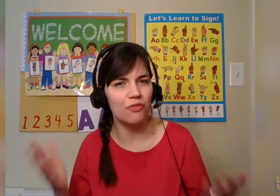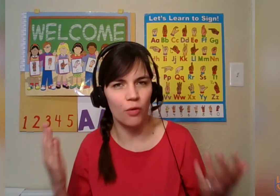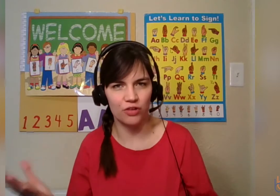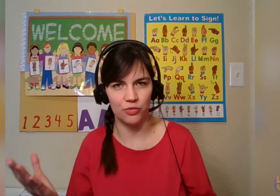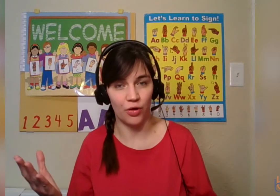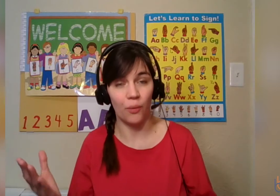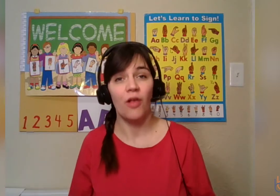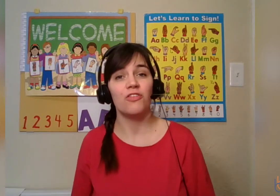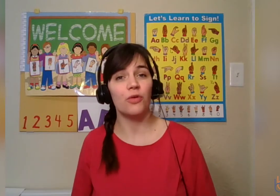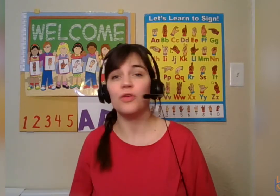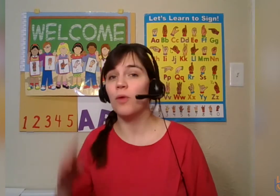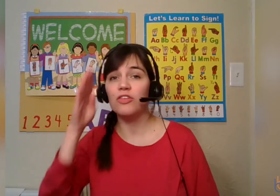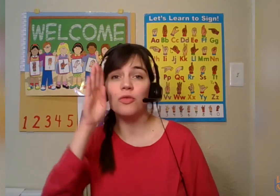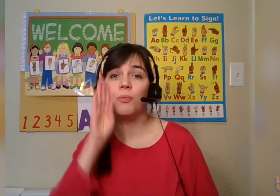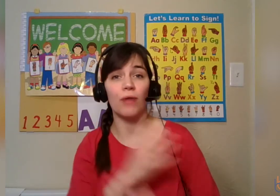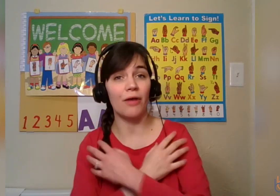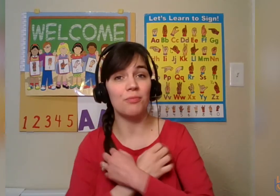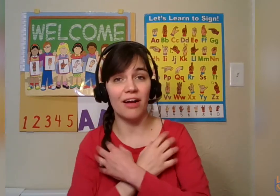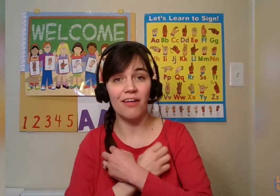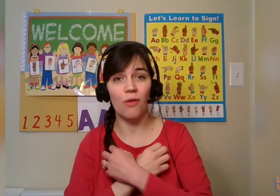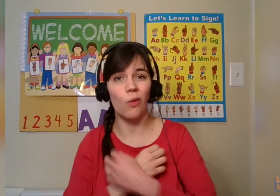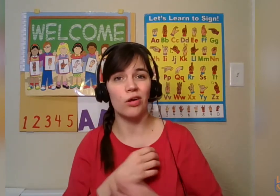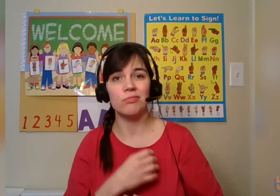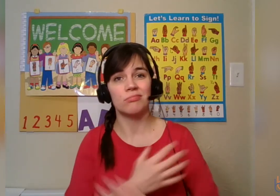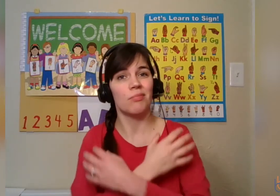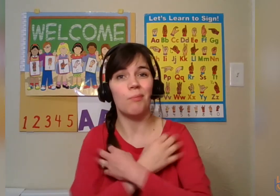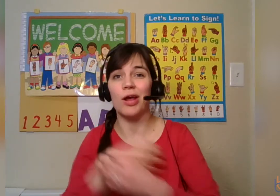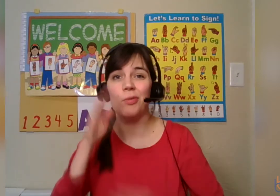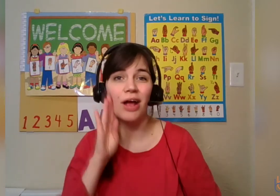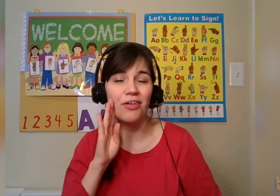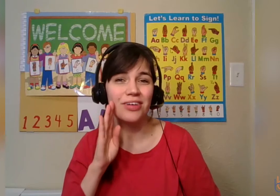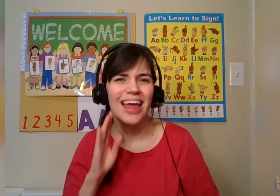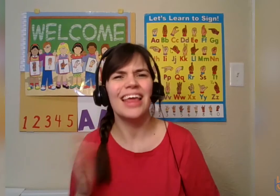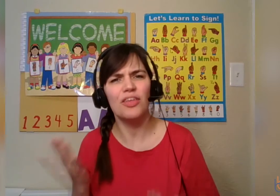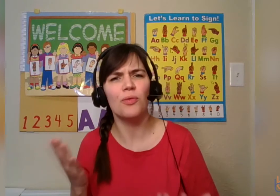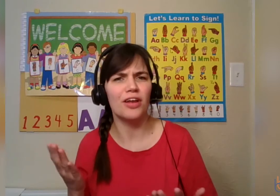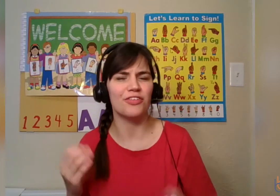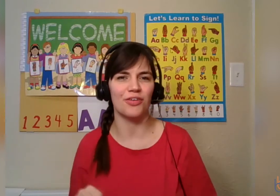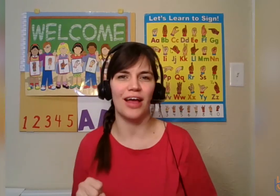too though, so if you want to do brown bear or bear brown, either one is correct.